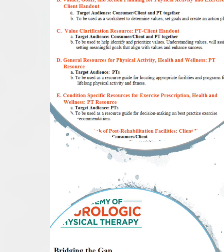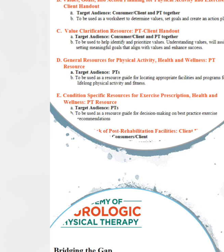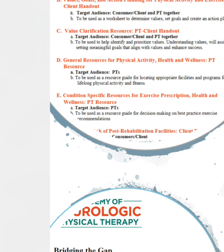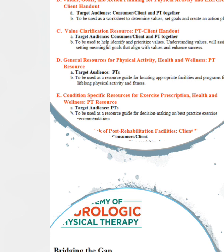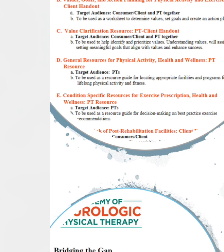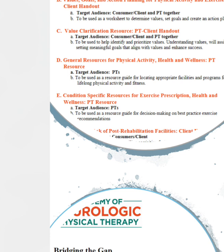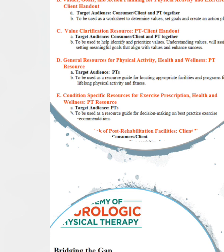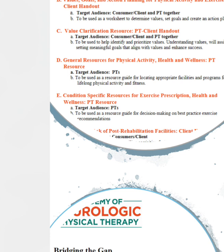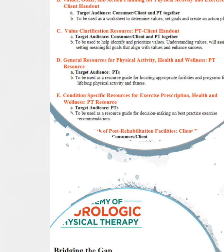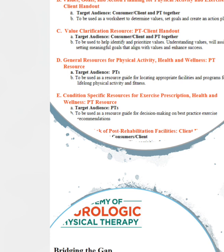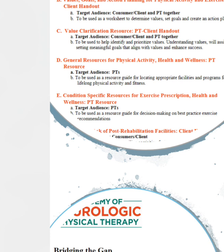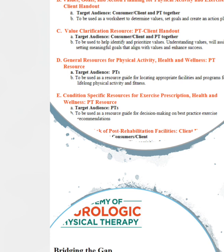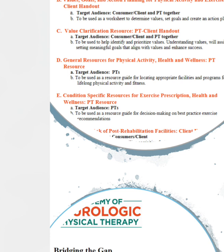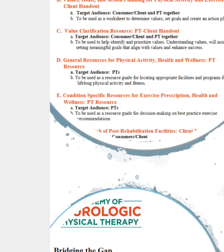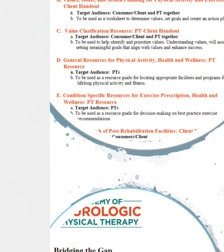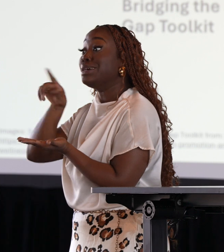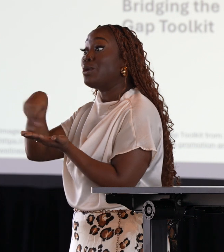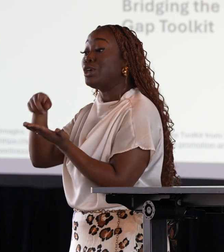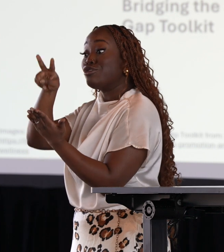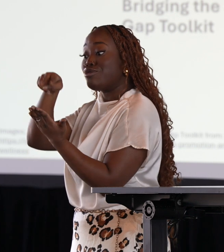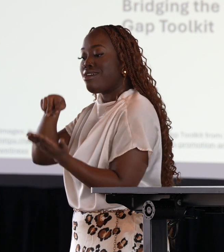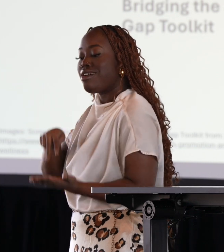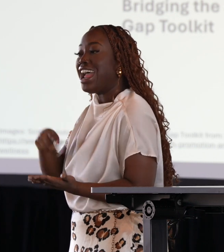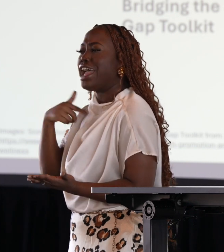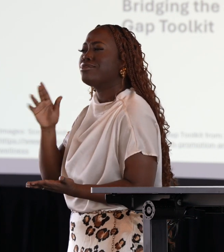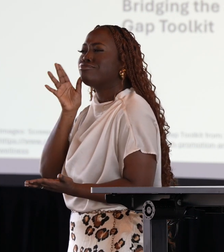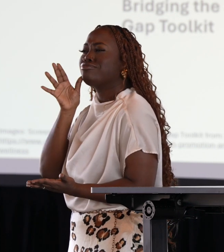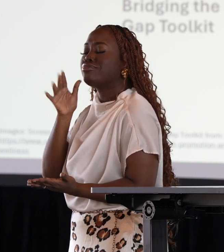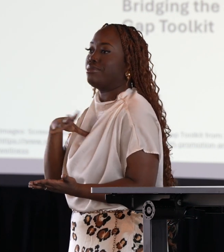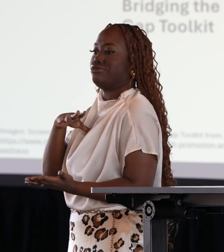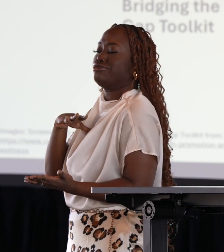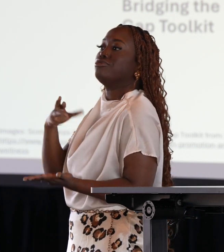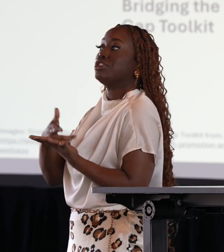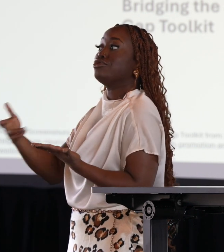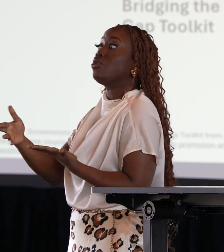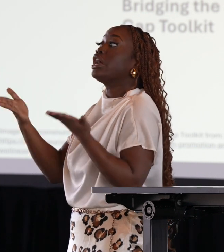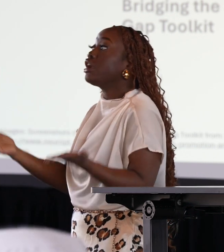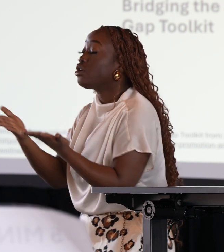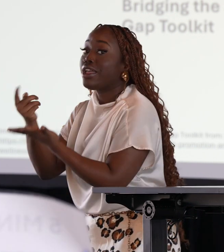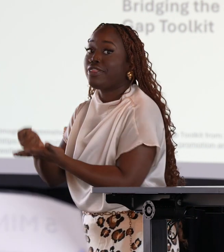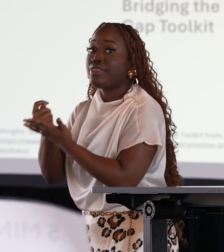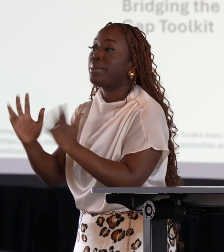document, but once you get through it, it's got a lot of cool resources that encourage therapists to talk with clients